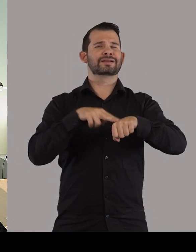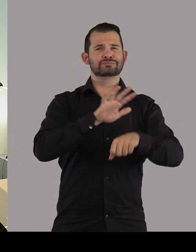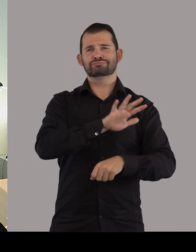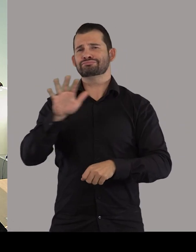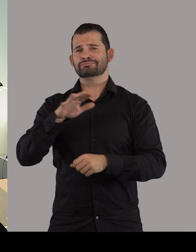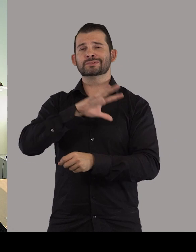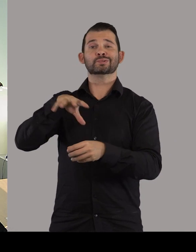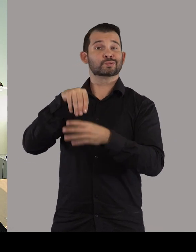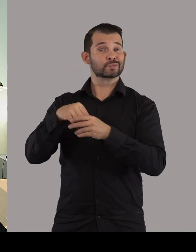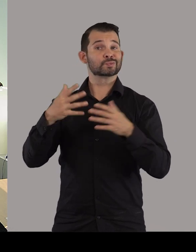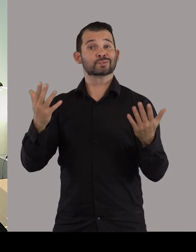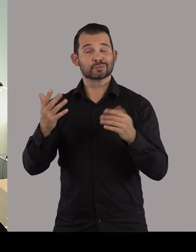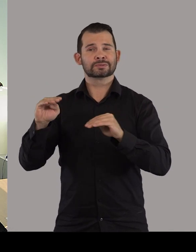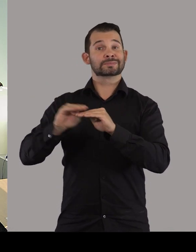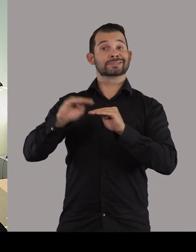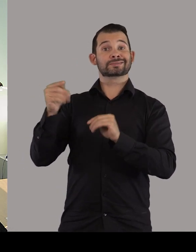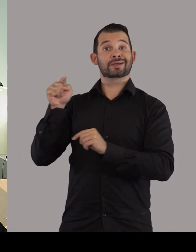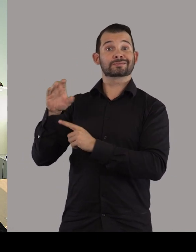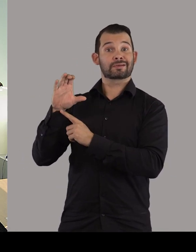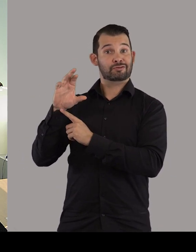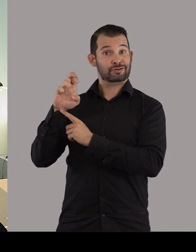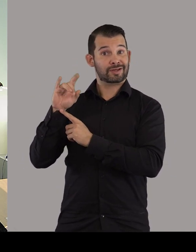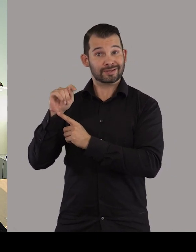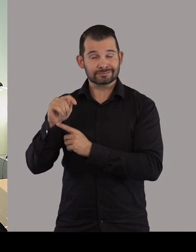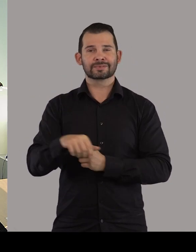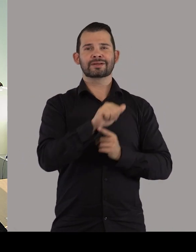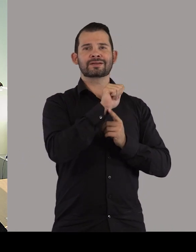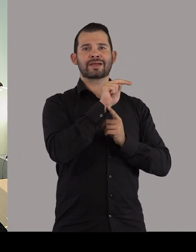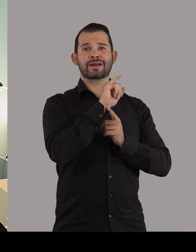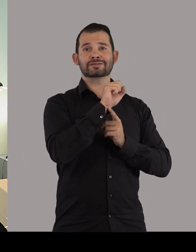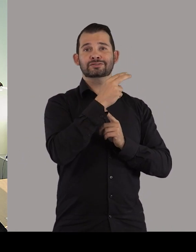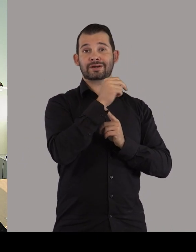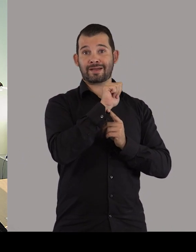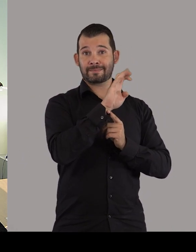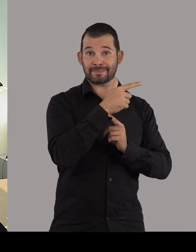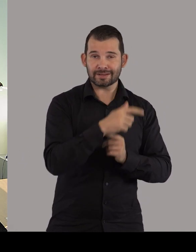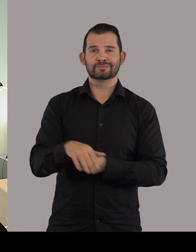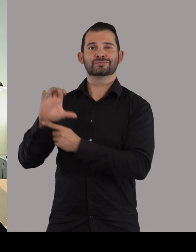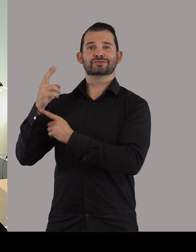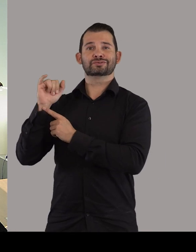of many nations, including the Mississaugas of the Credit, the Anishnabeg, the Chippewa,